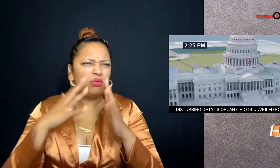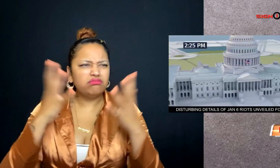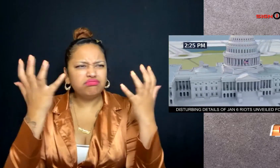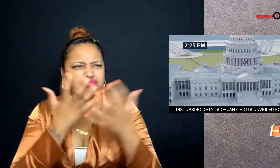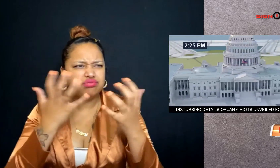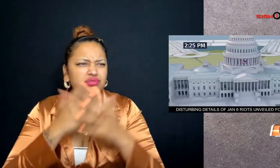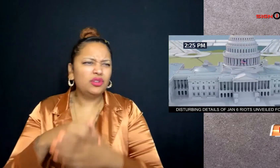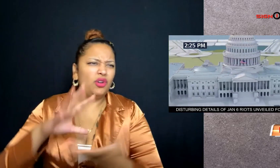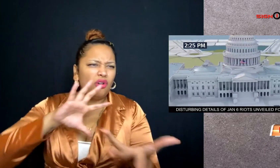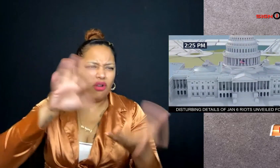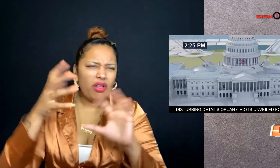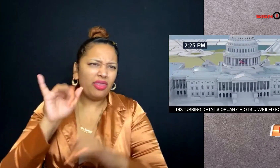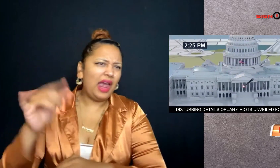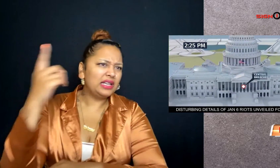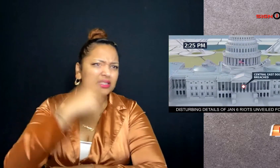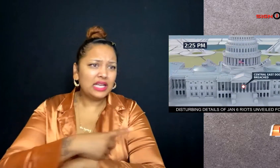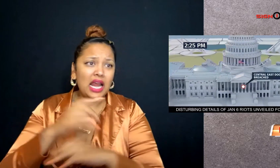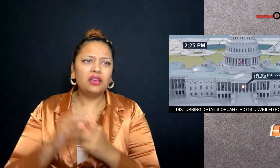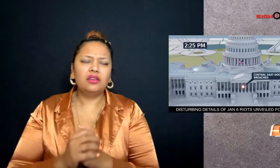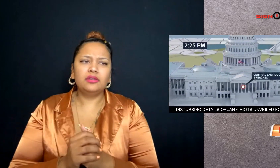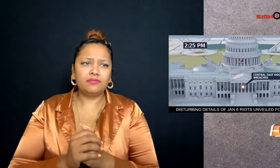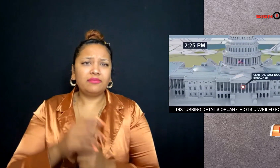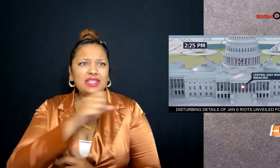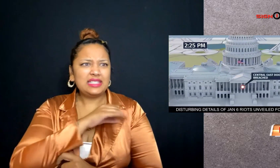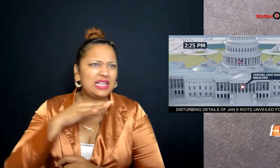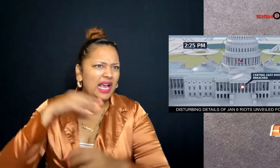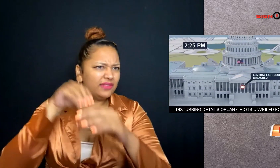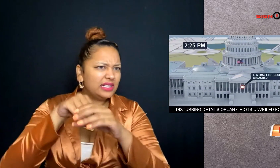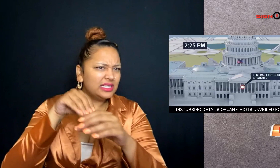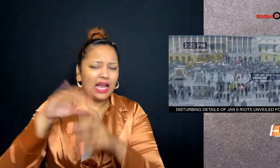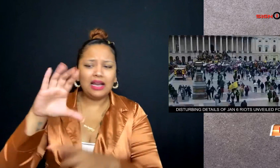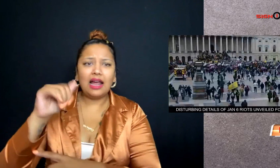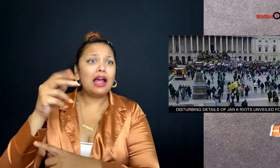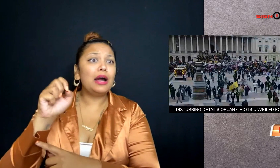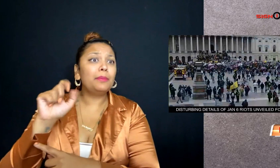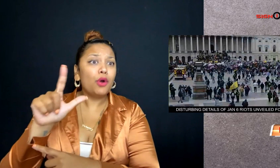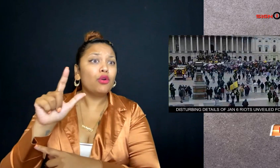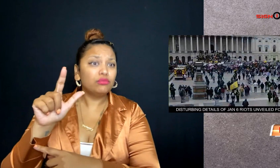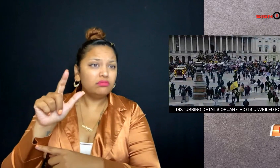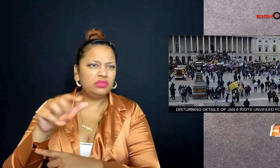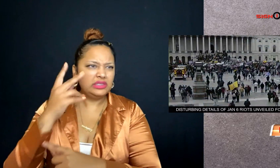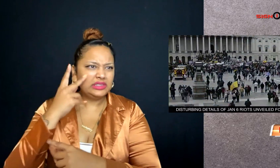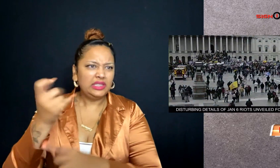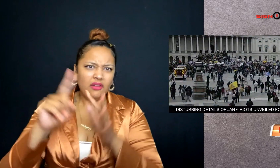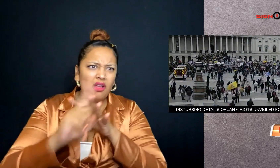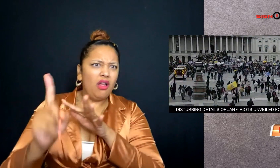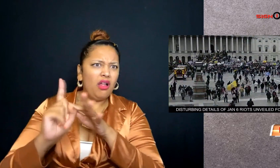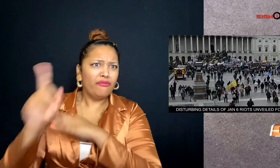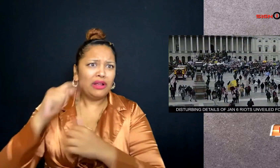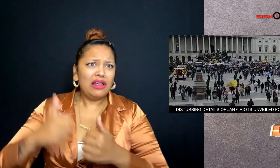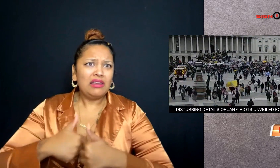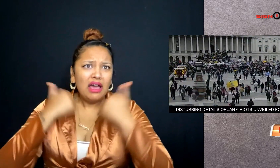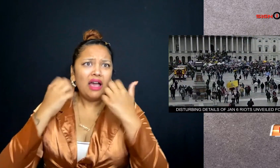disturbing video of the terror and chaos from that day as staffers inside the capitol are